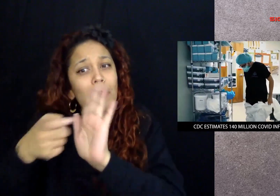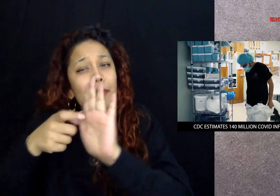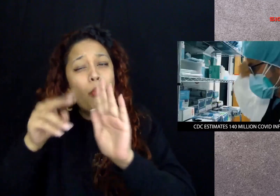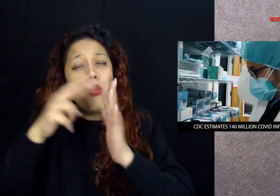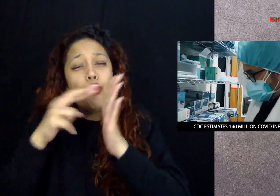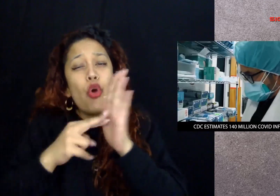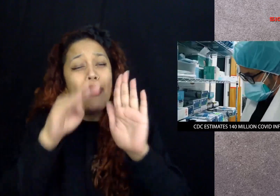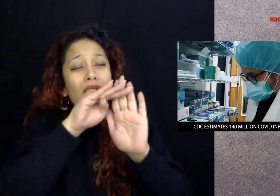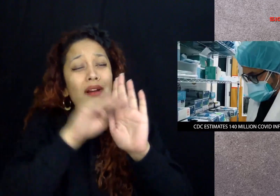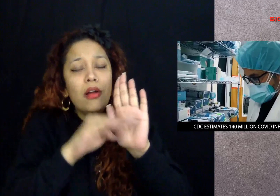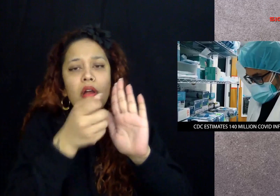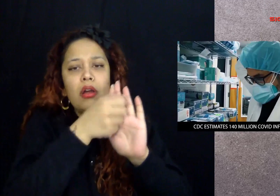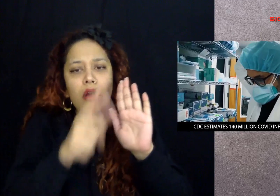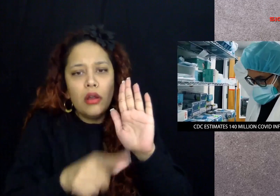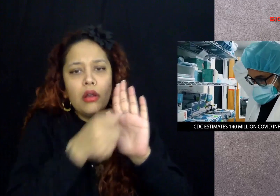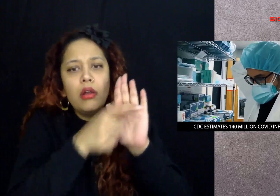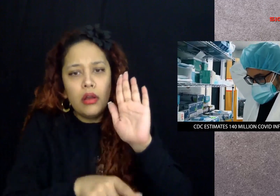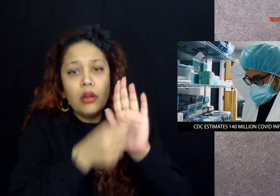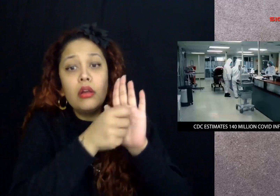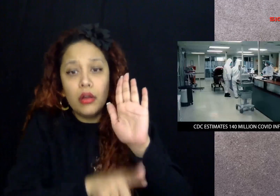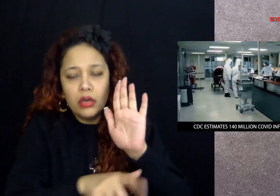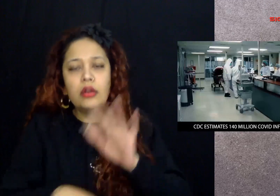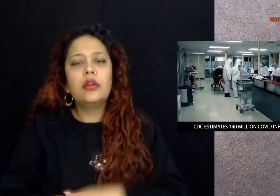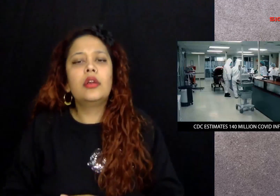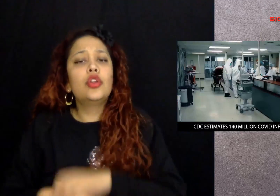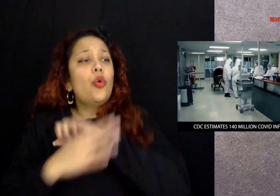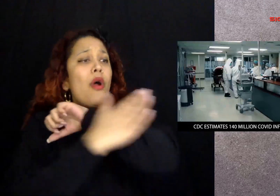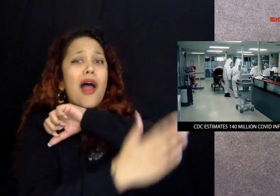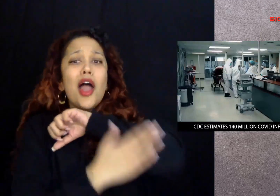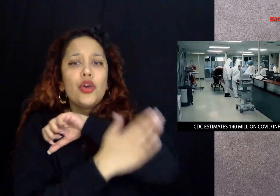the White House also revealed it is easing up on Covid 19 restrictions